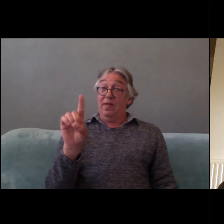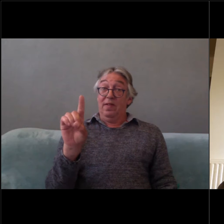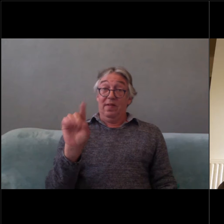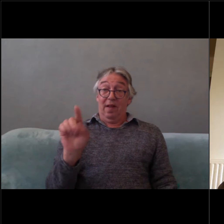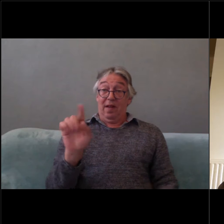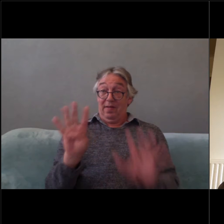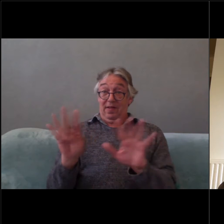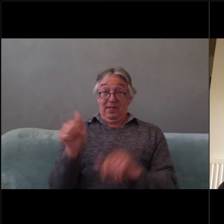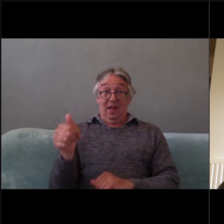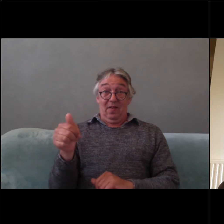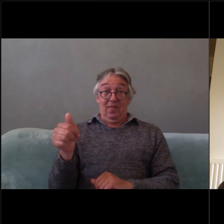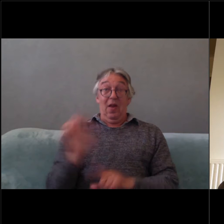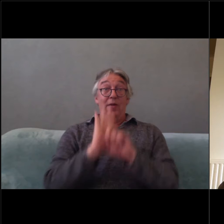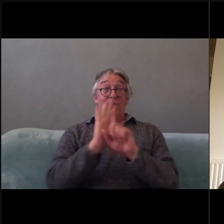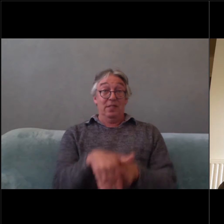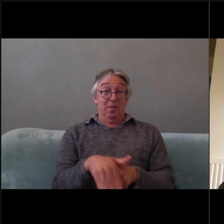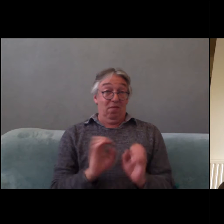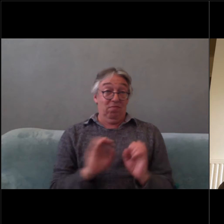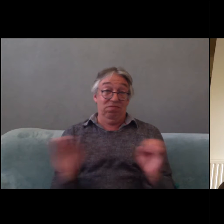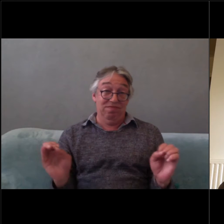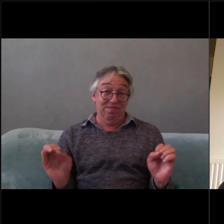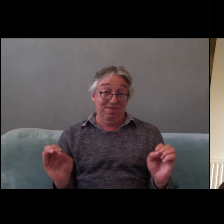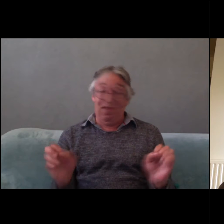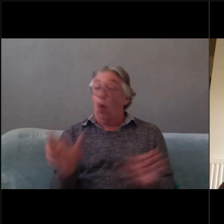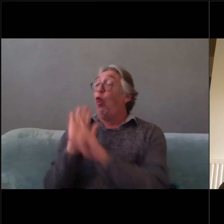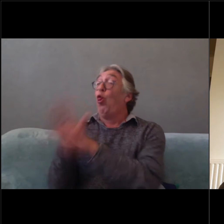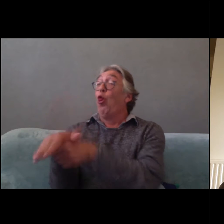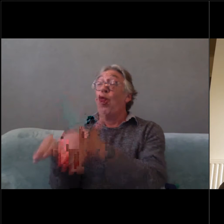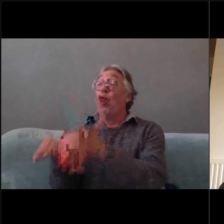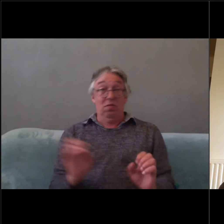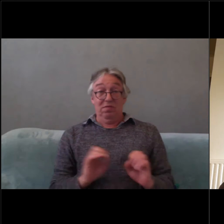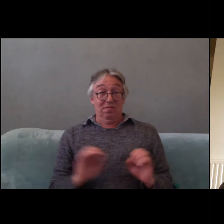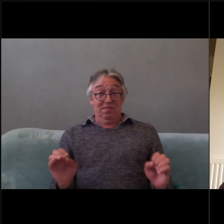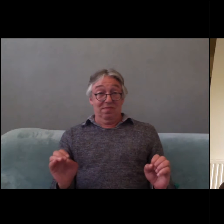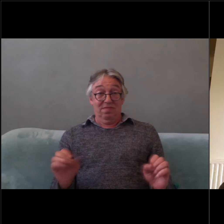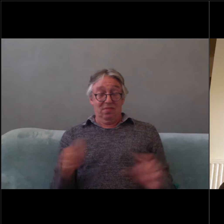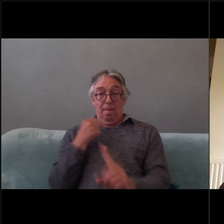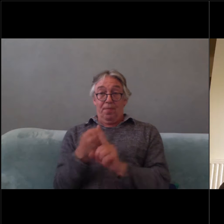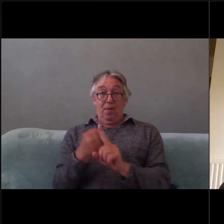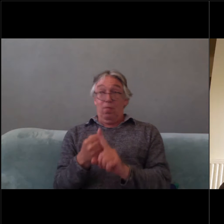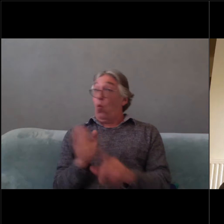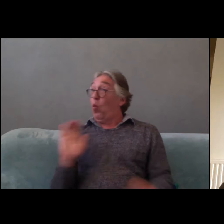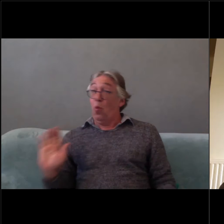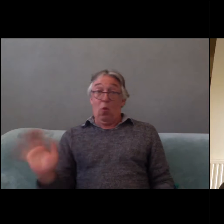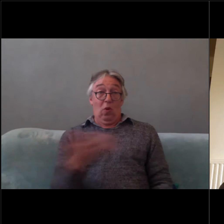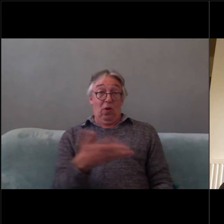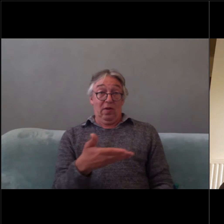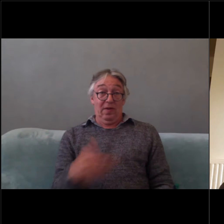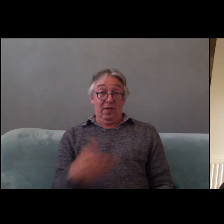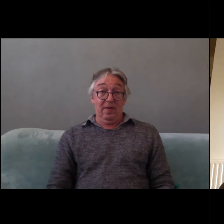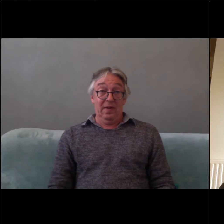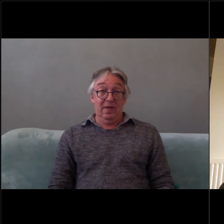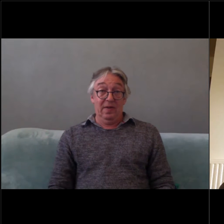So, we need to work, to turn it around that the new way forward with Europe doesn't discriminate